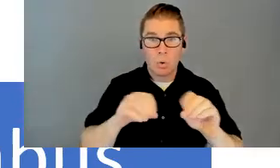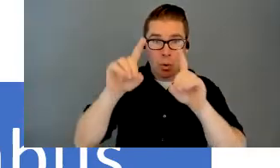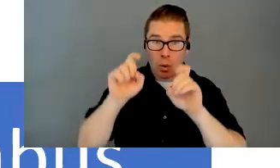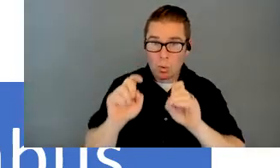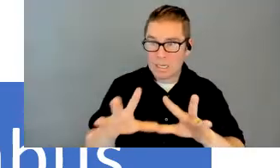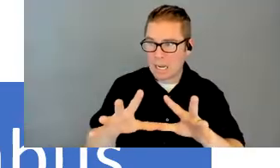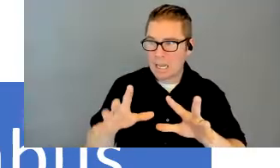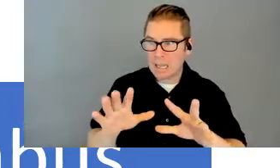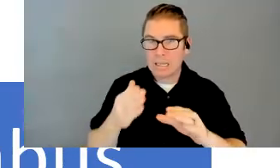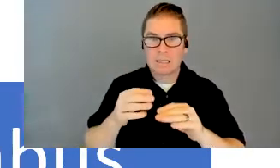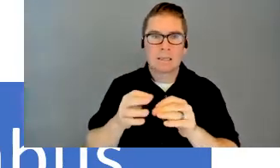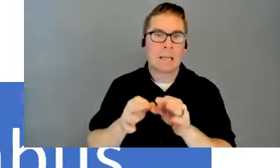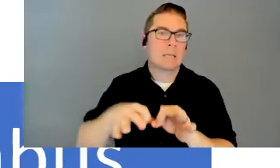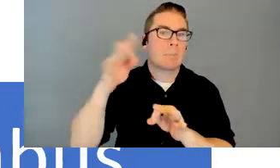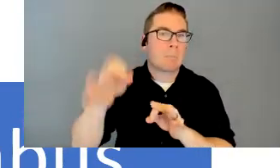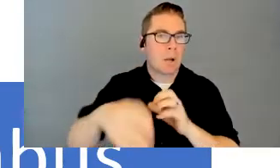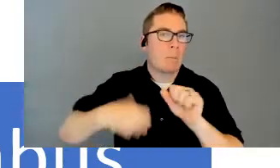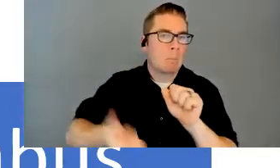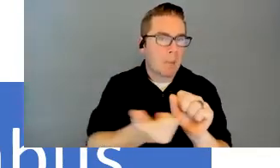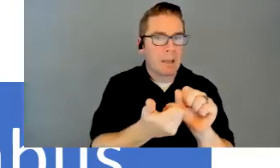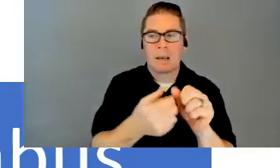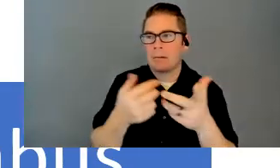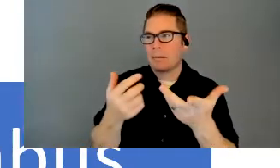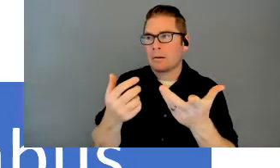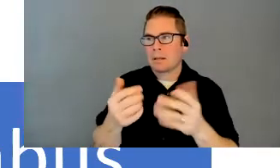And if you communicate to the instructor prior to the test,